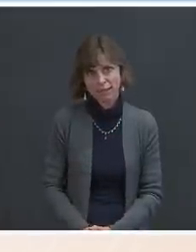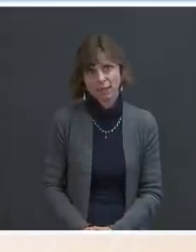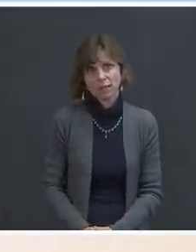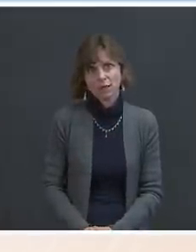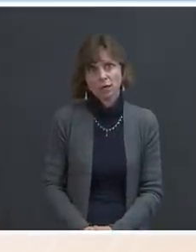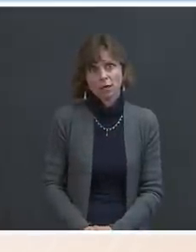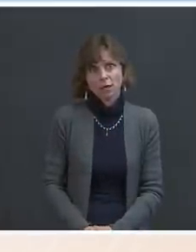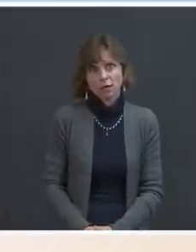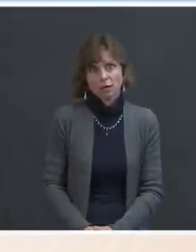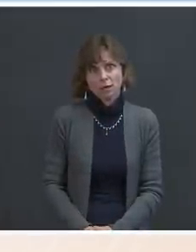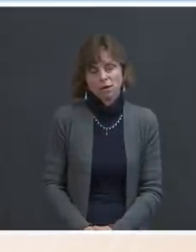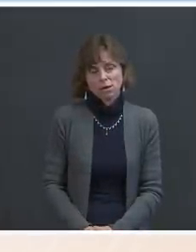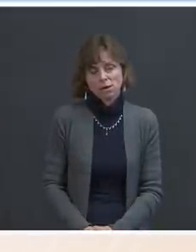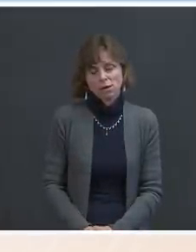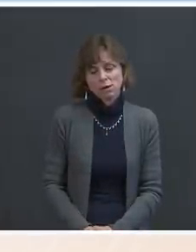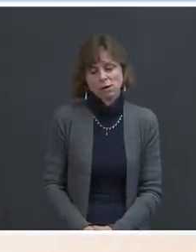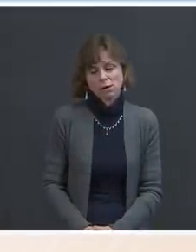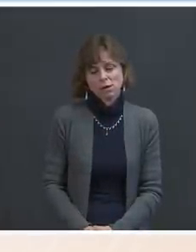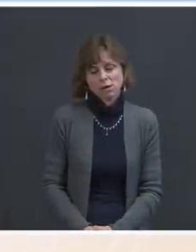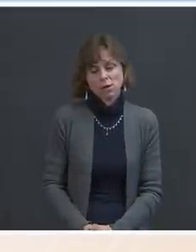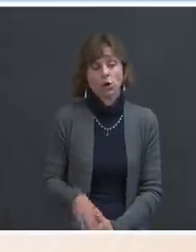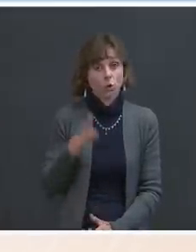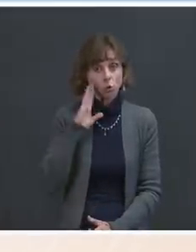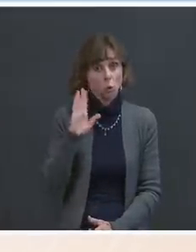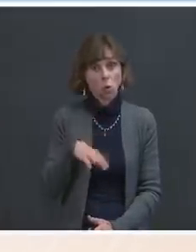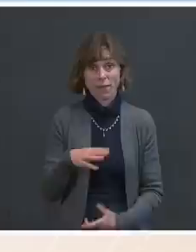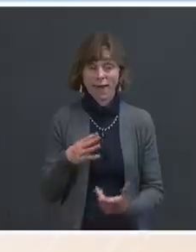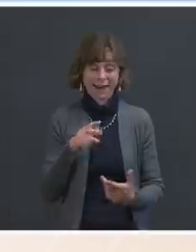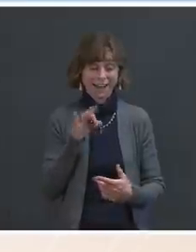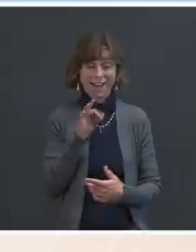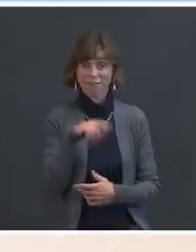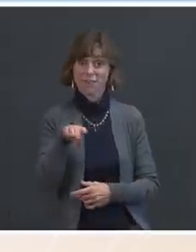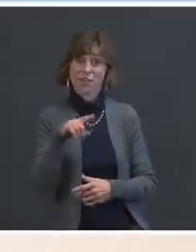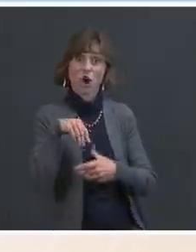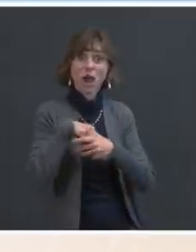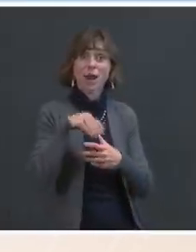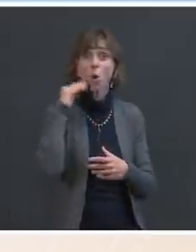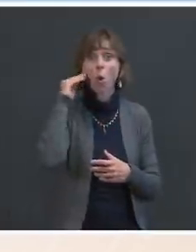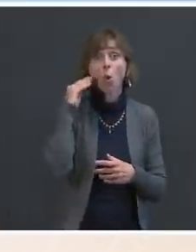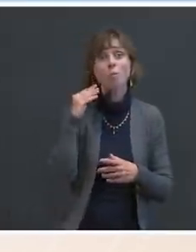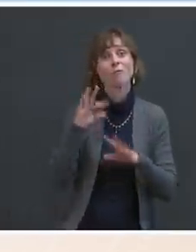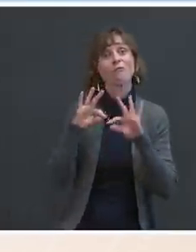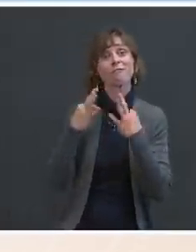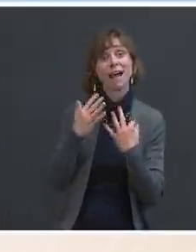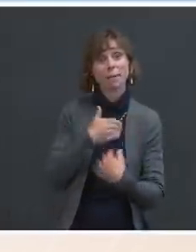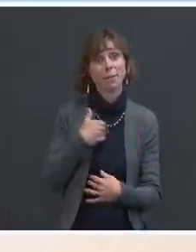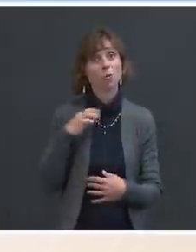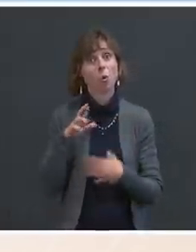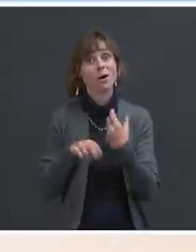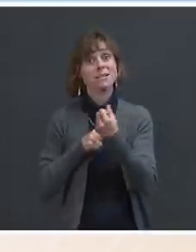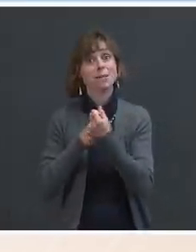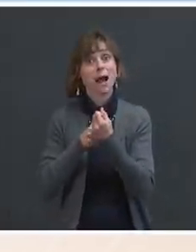when they are in homes of family members or in sponsored homes that they still can go through processing